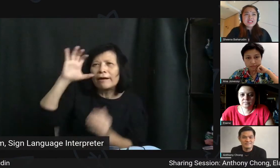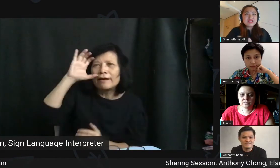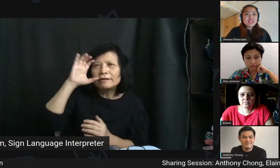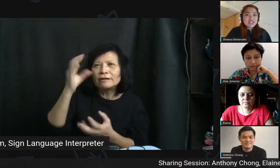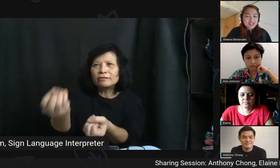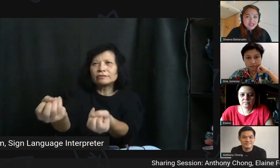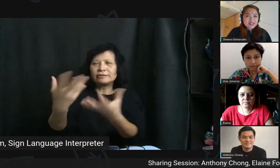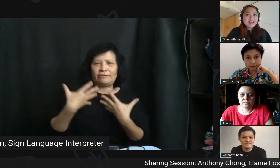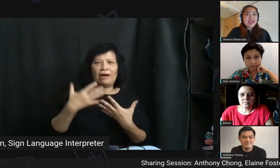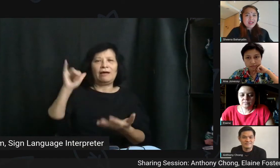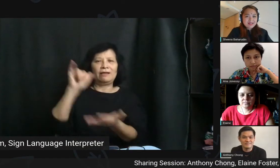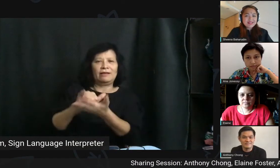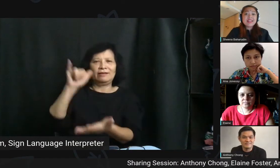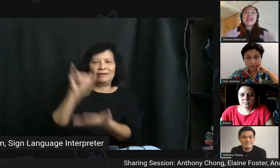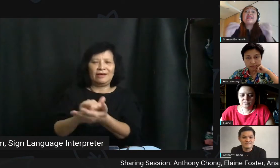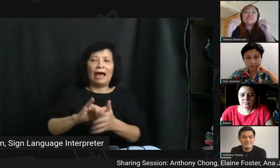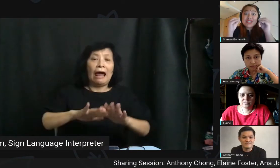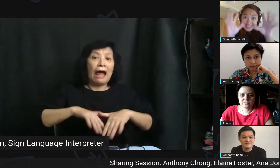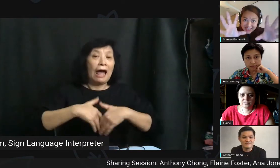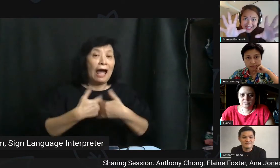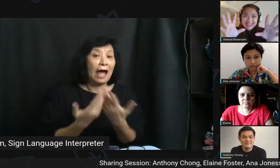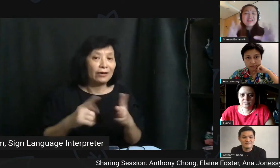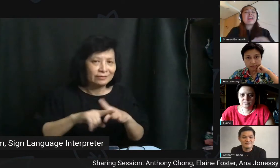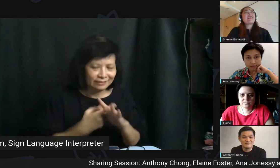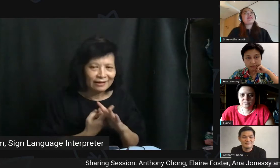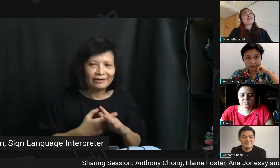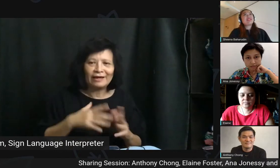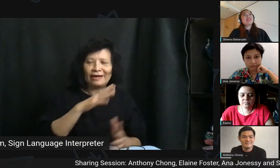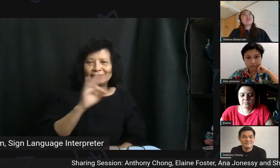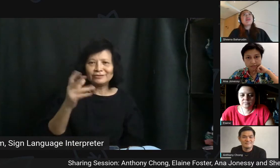And to hear Anthony, and to see Anthony